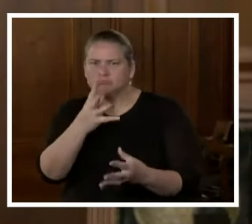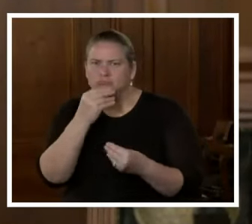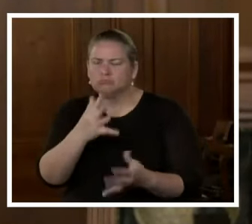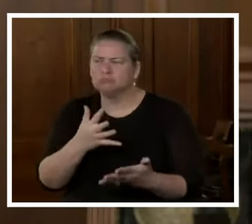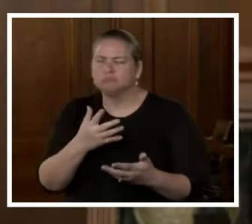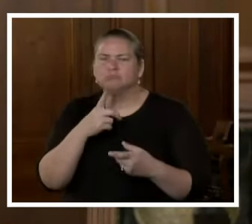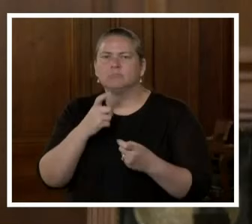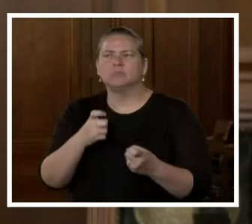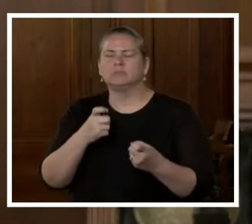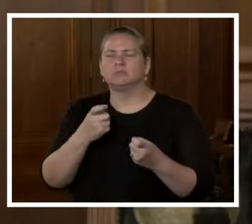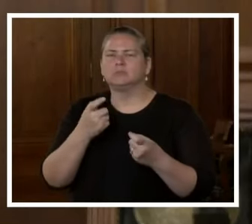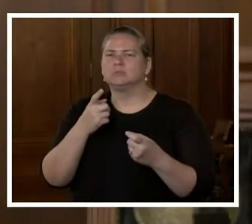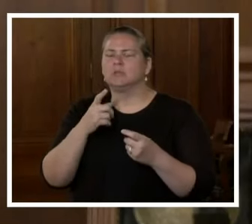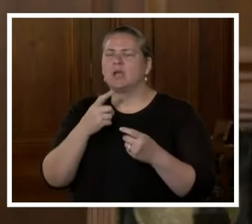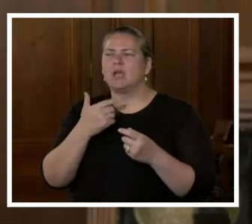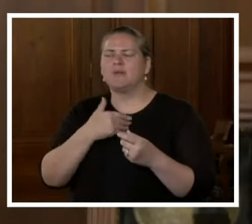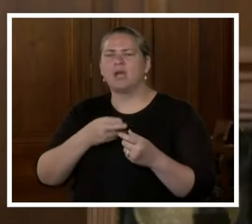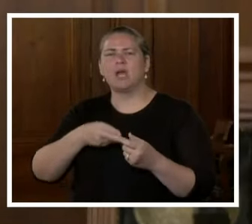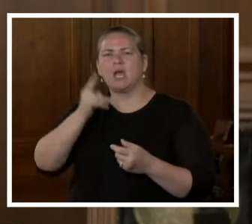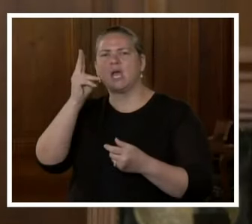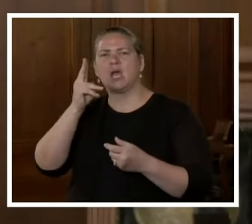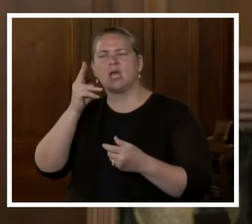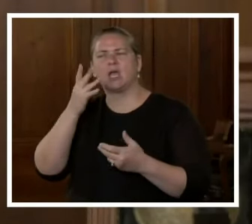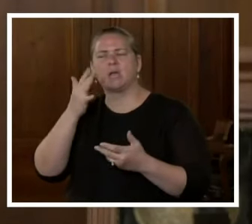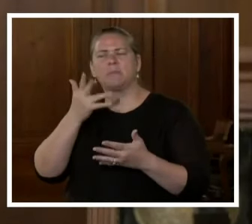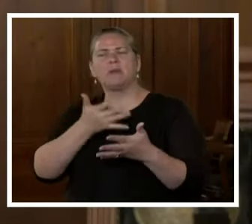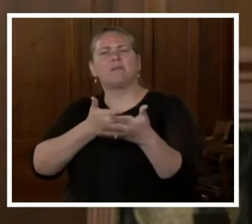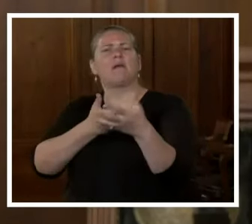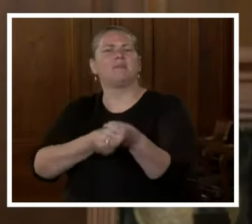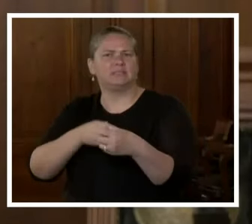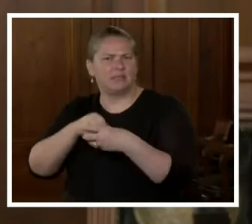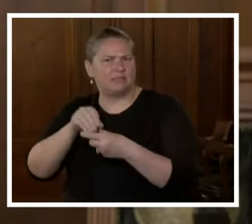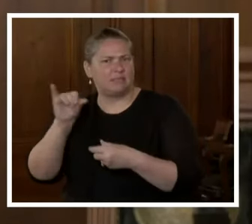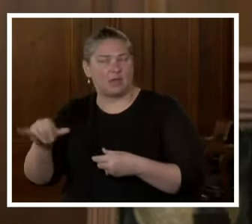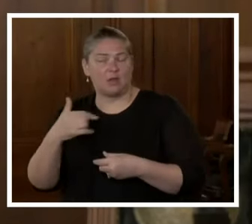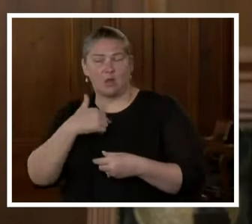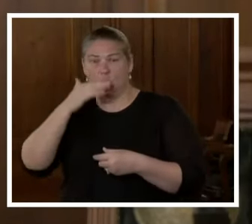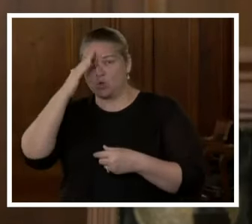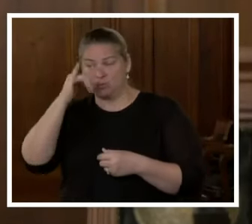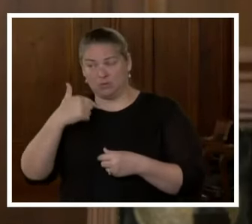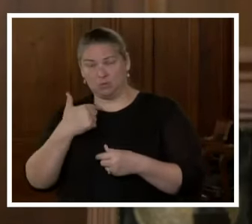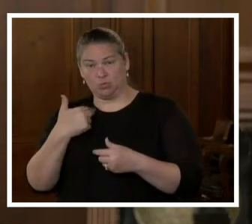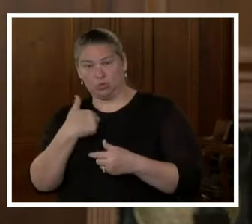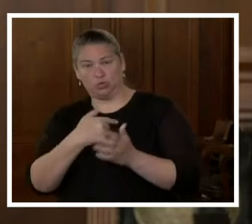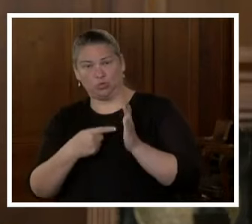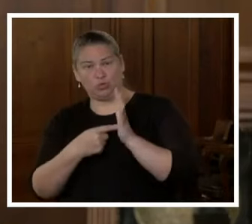ACTUALLY WE'VE GOT SEVEN FOLKS WITH US TODAY. AND I HAVE JUST A COUPLE OF QUESTIONS THAT HAVE BEEN SUBMITTED AND ANSWER ANY OF THEM